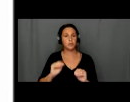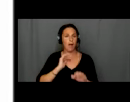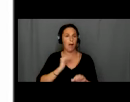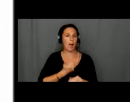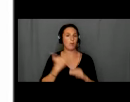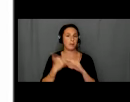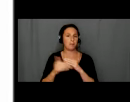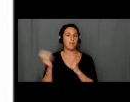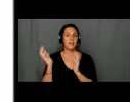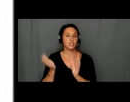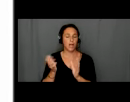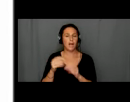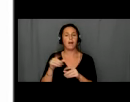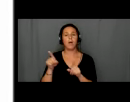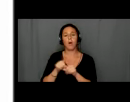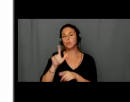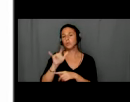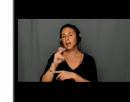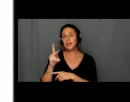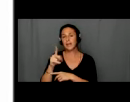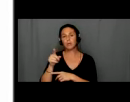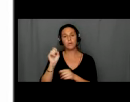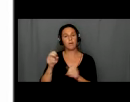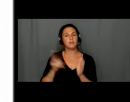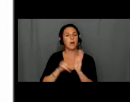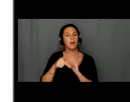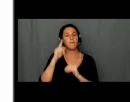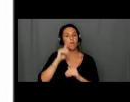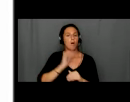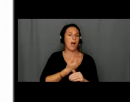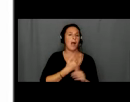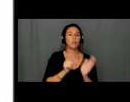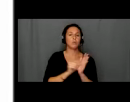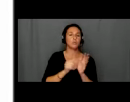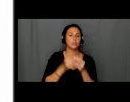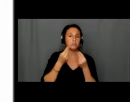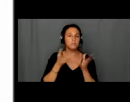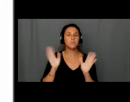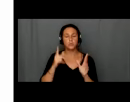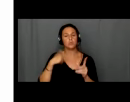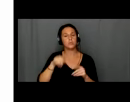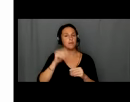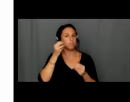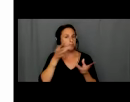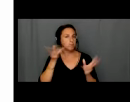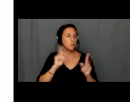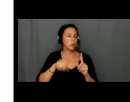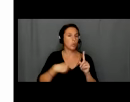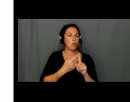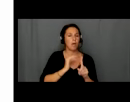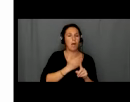to sign up to our newsletter to be informed of when our reports get published to our website.